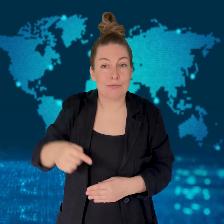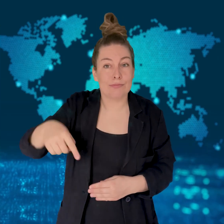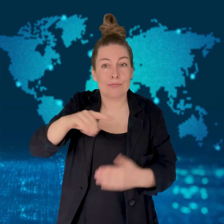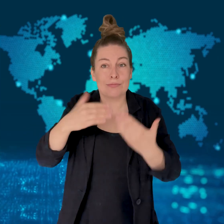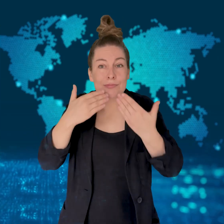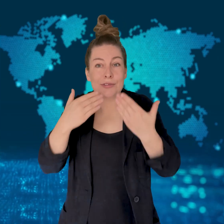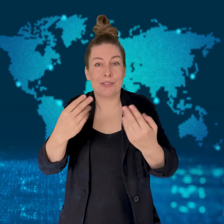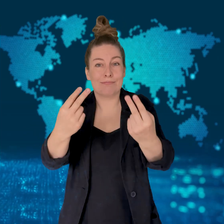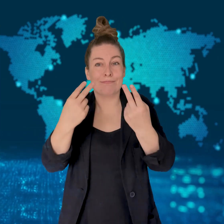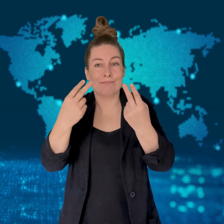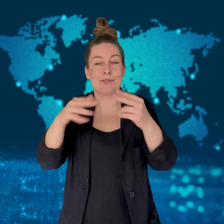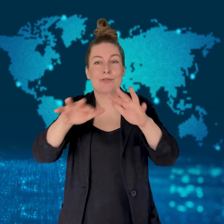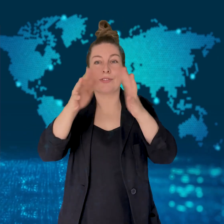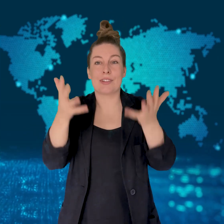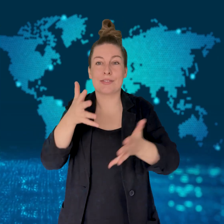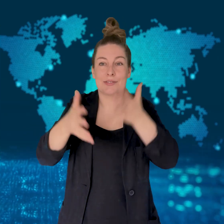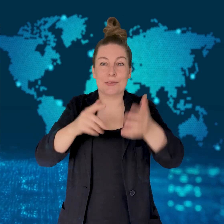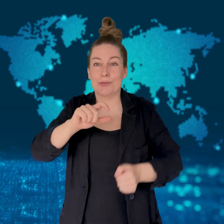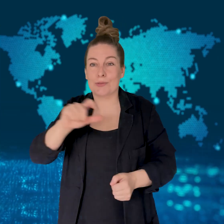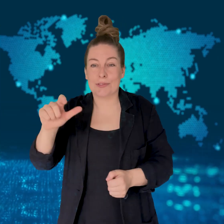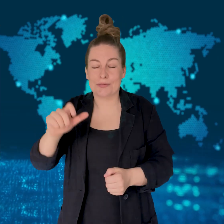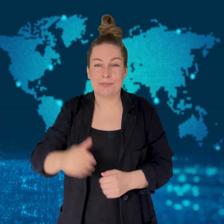Thank you for watching WorldSign Week.